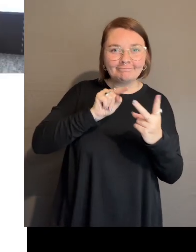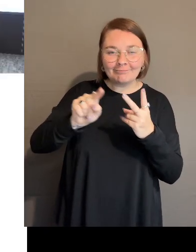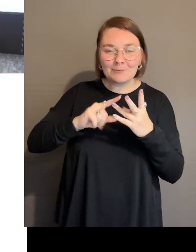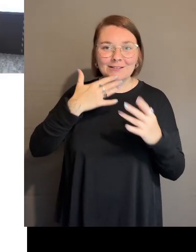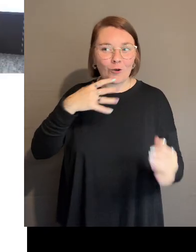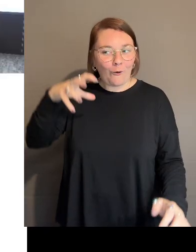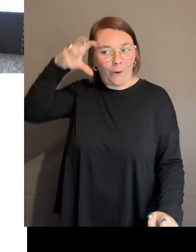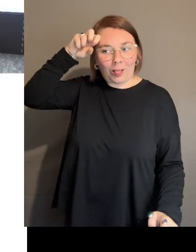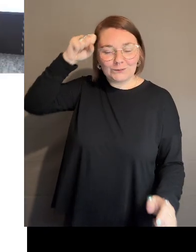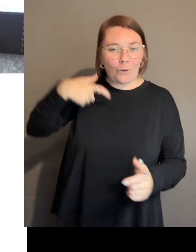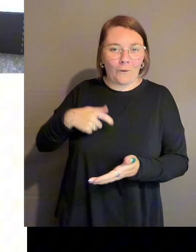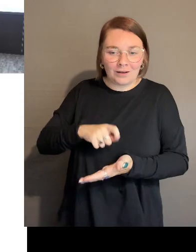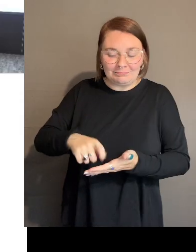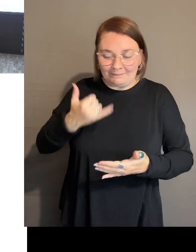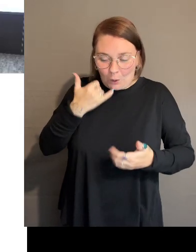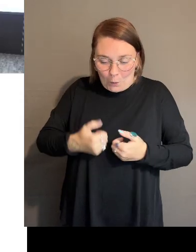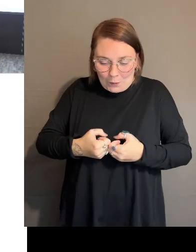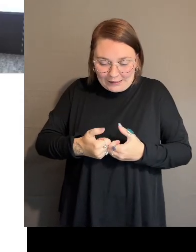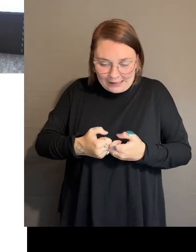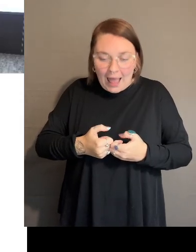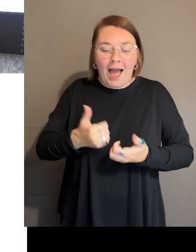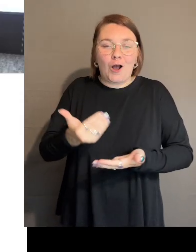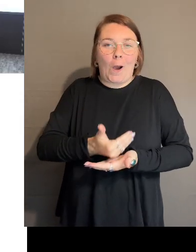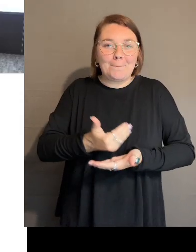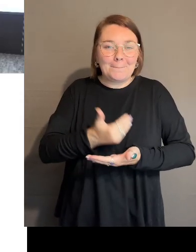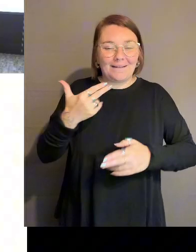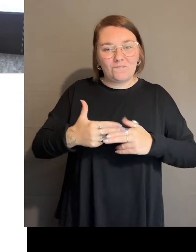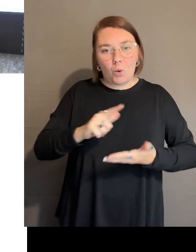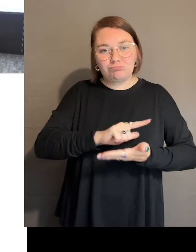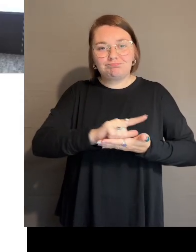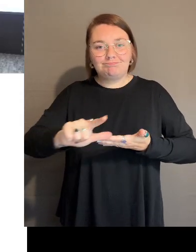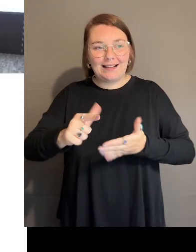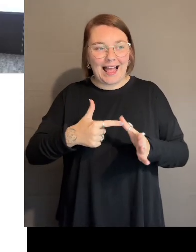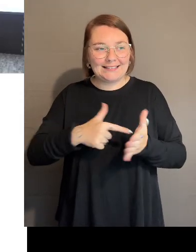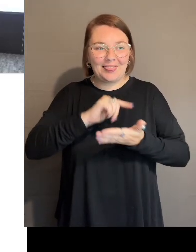Hold them in your head or write them on your phone, and we'll answer them at the end.